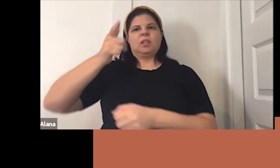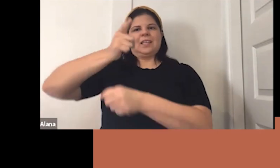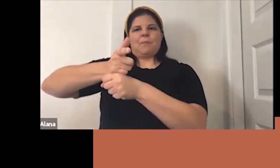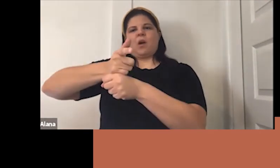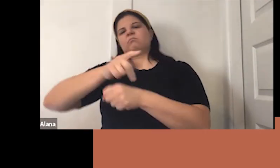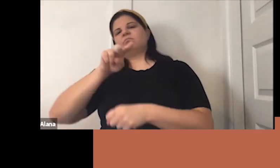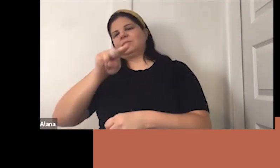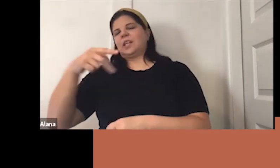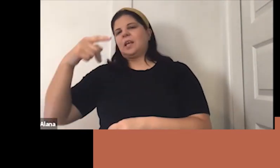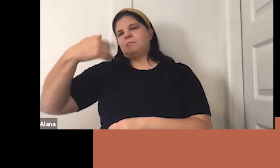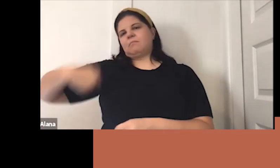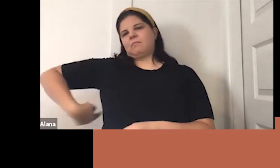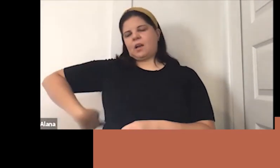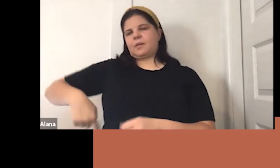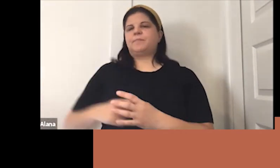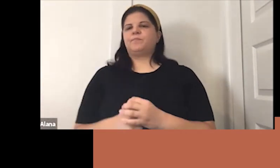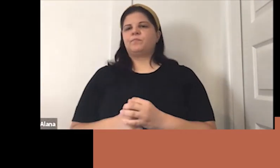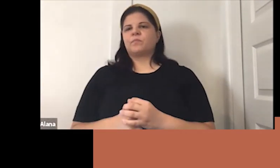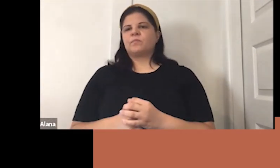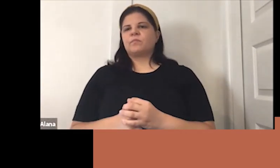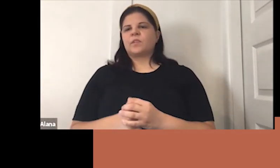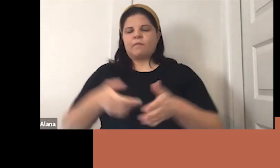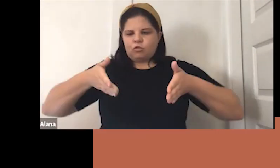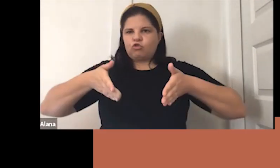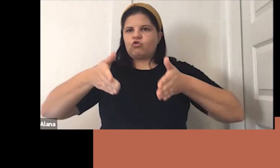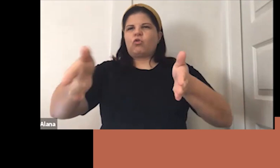I walk through a crowded street.